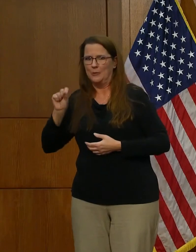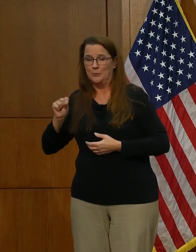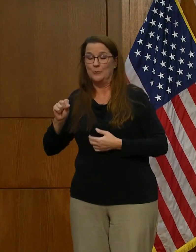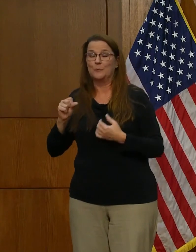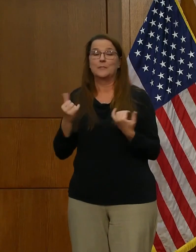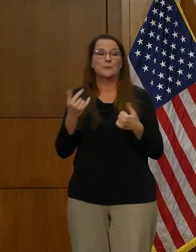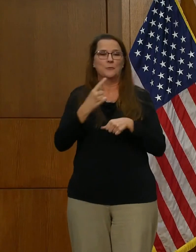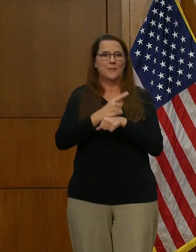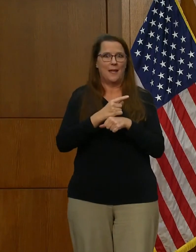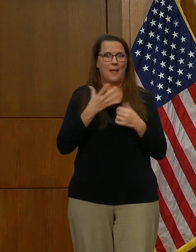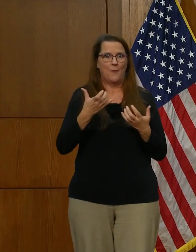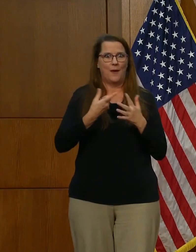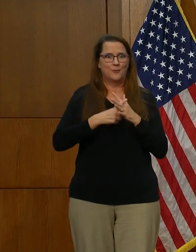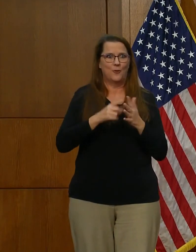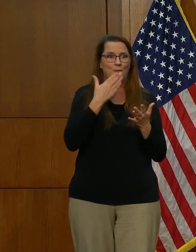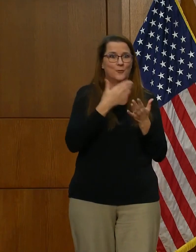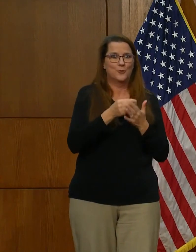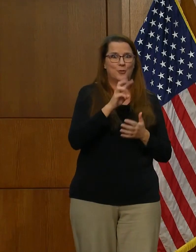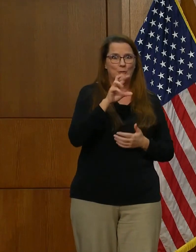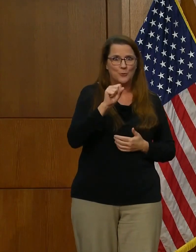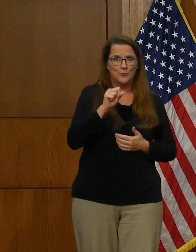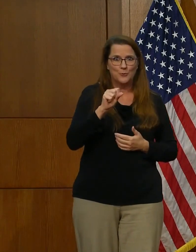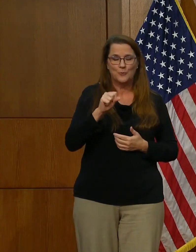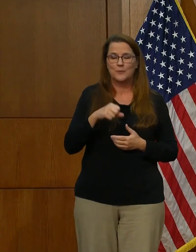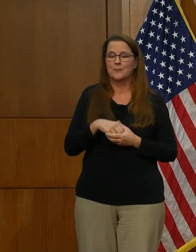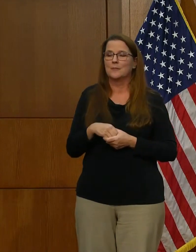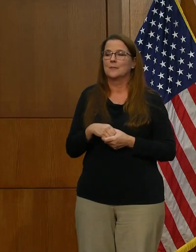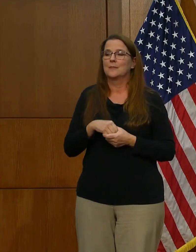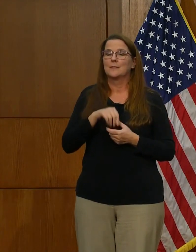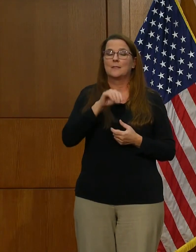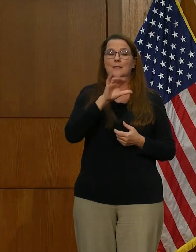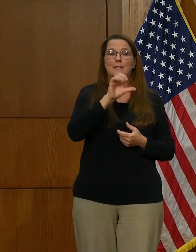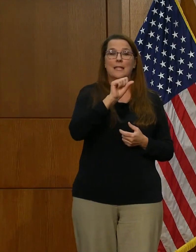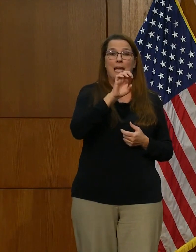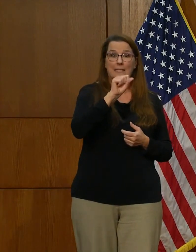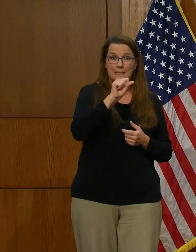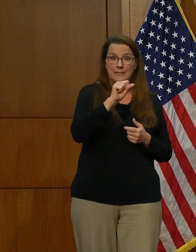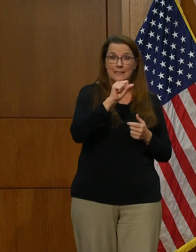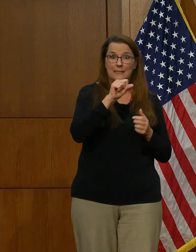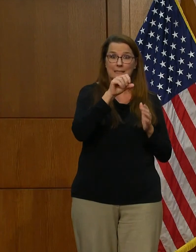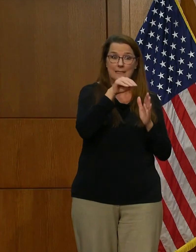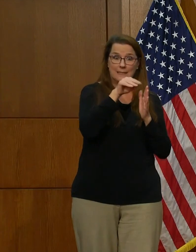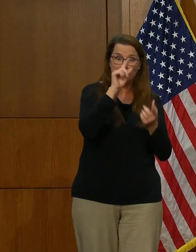NEWS. BUT TODAY, LET'S START WITH SOME GOOD NEWS. OUR CASES